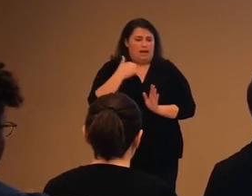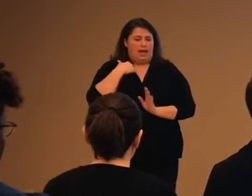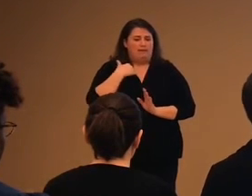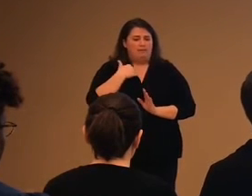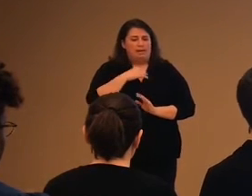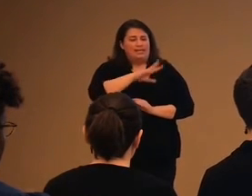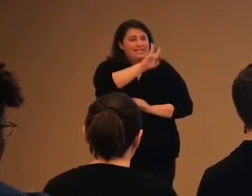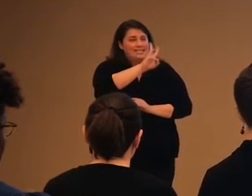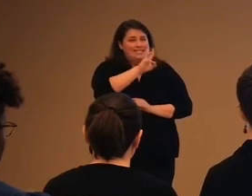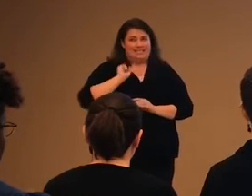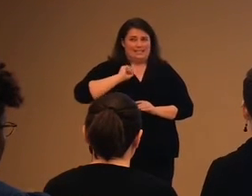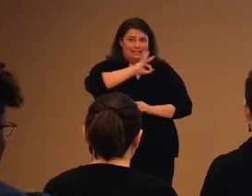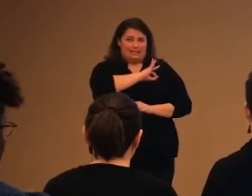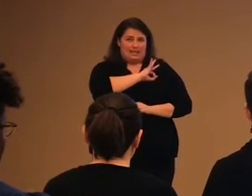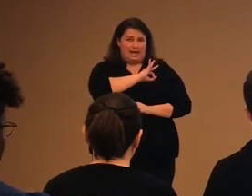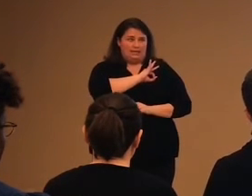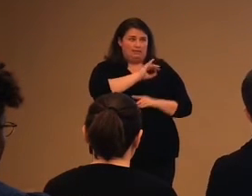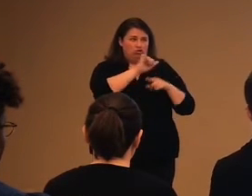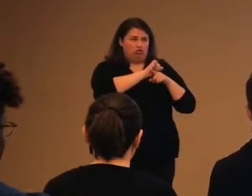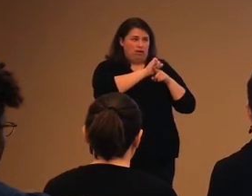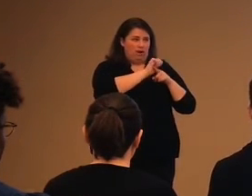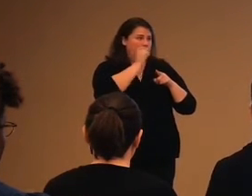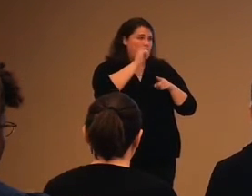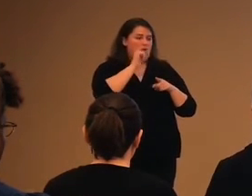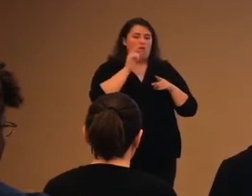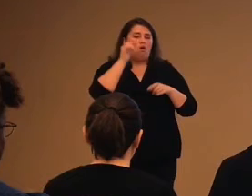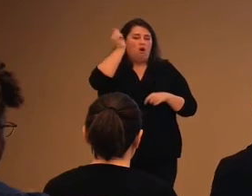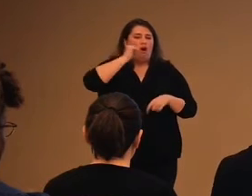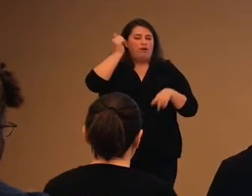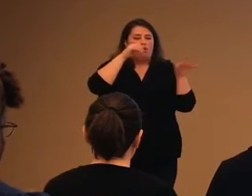They're trained in audio description, so what mind's eye does